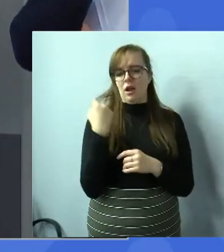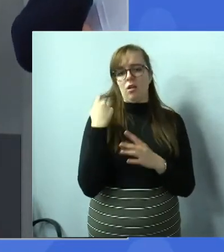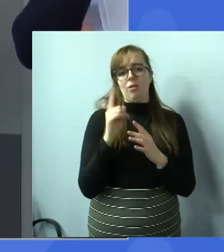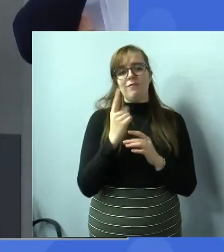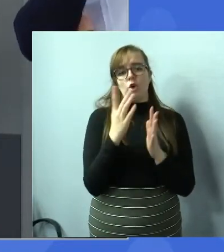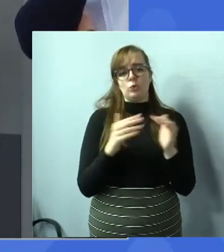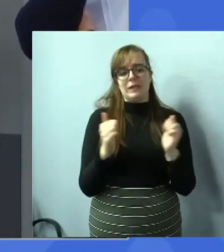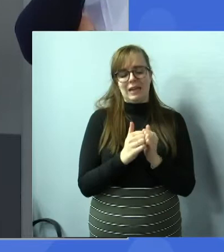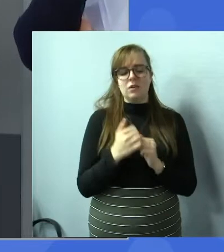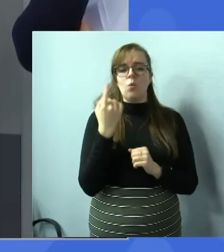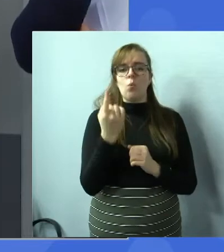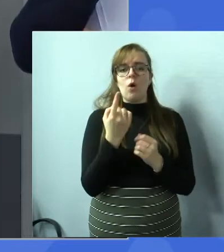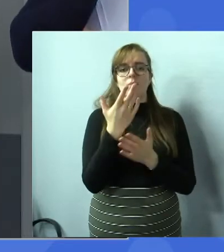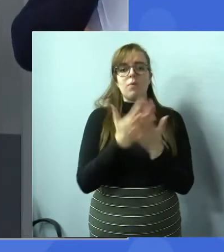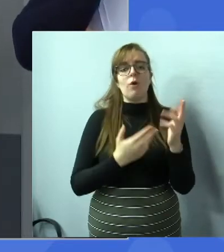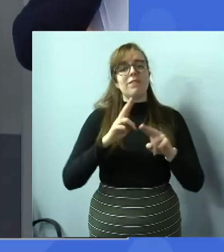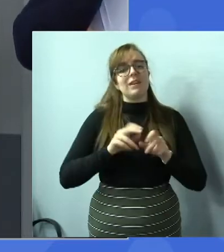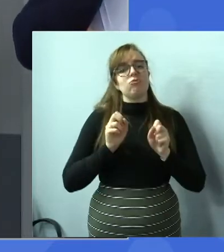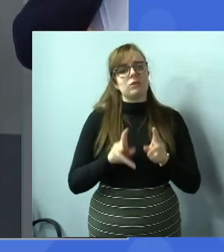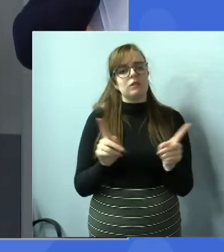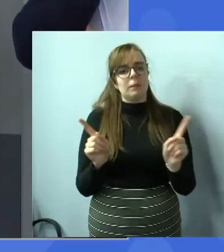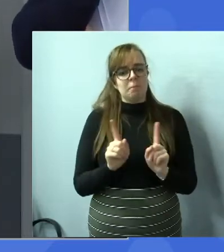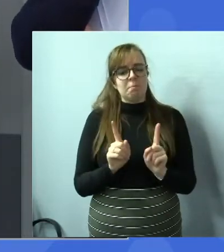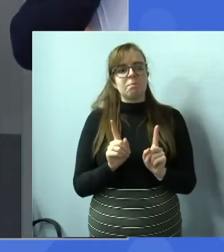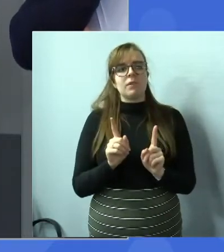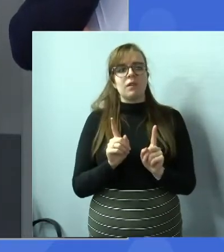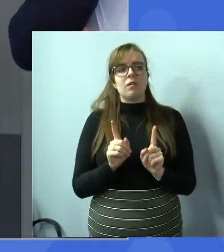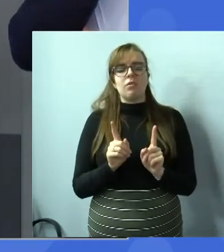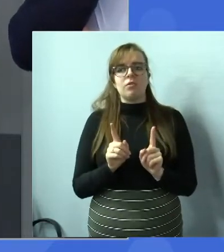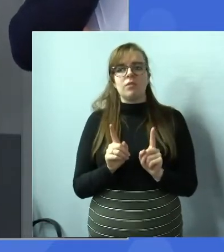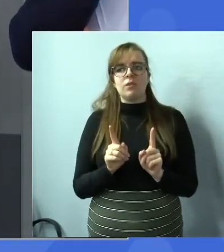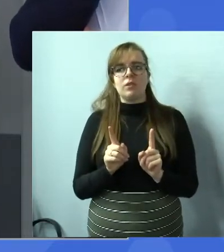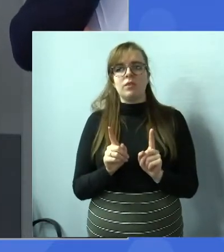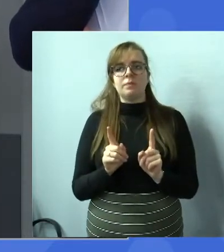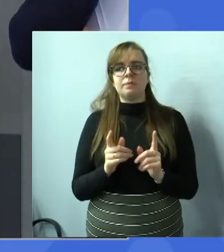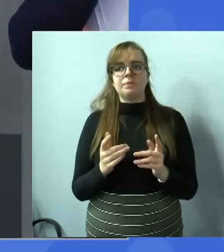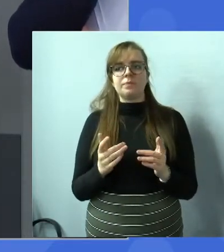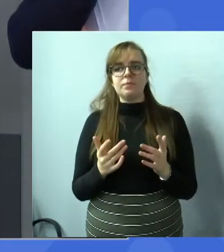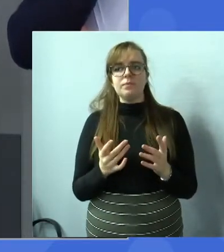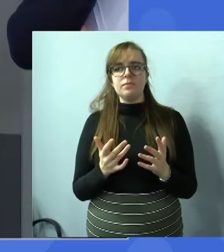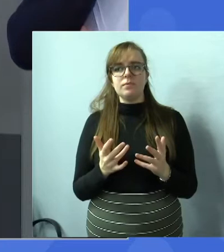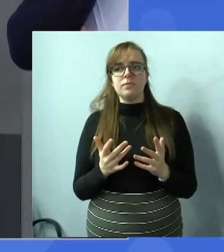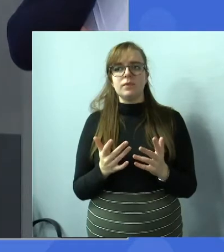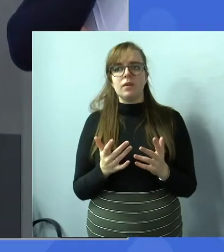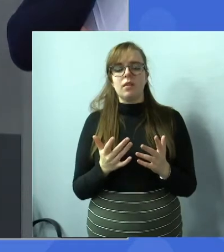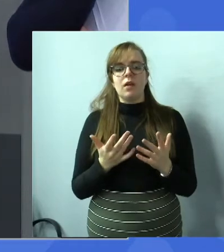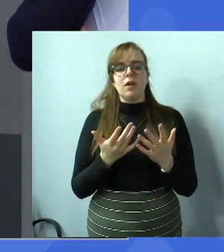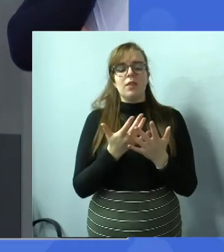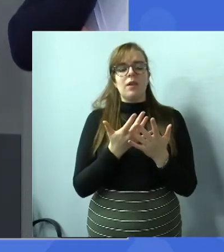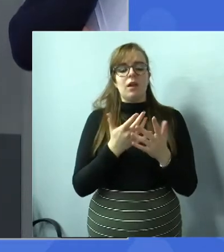features of a federal system is that the the the various parts of the the overall